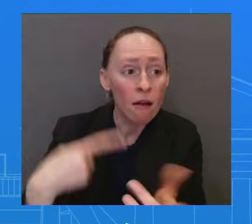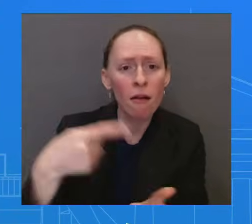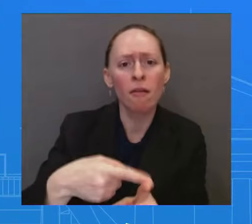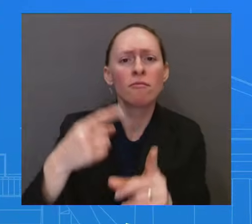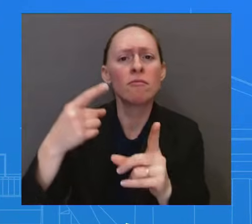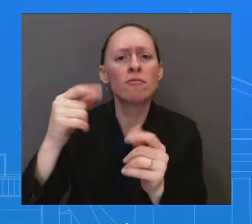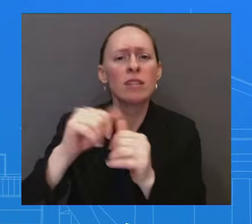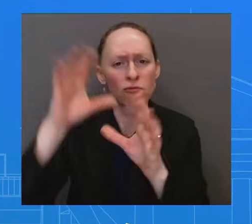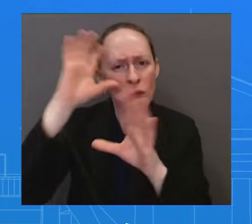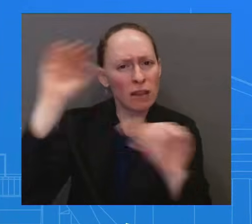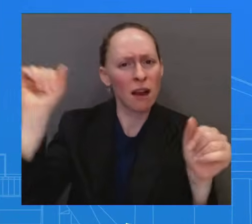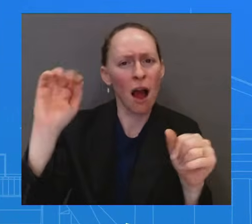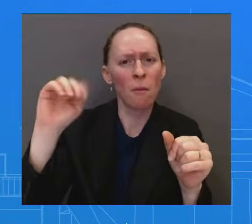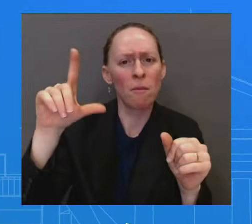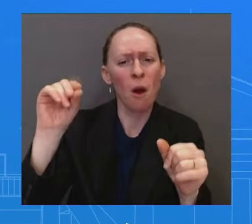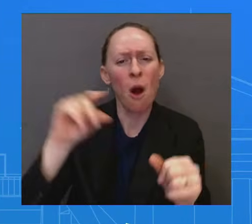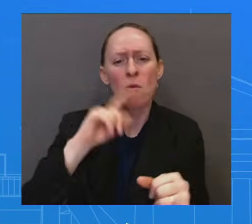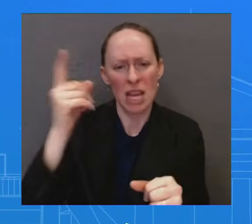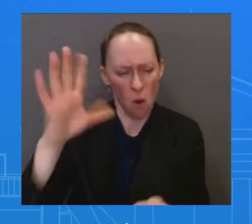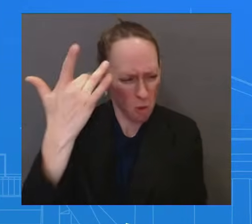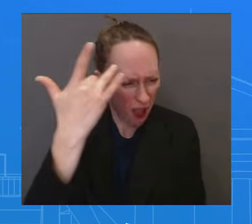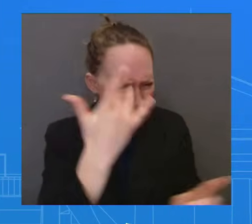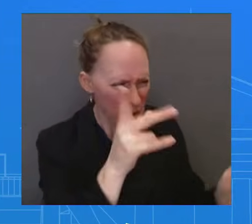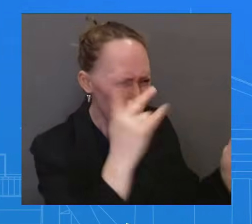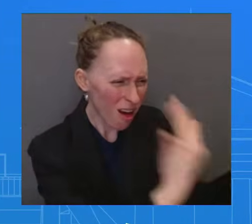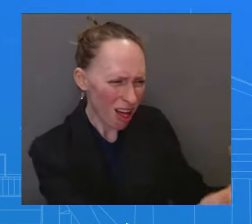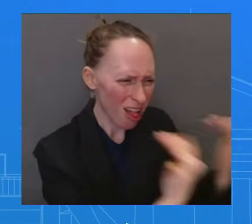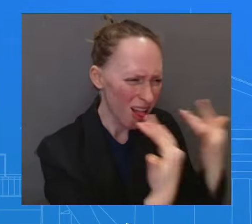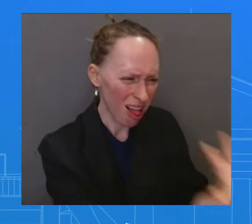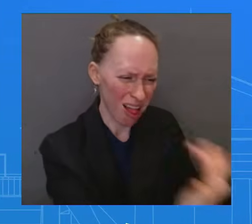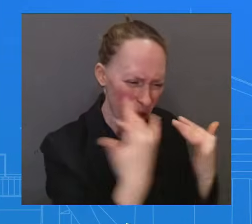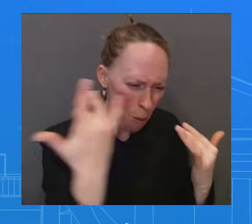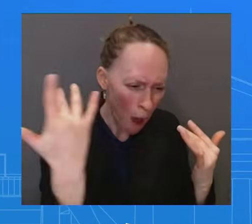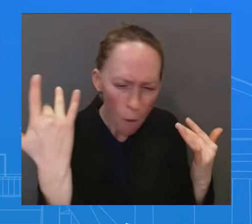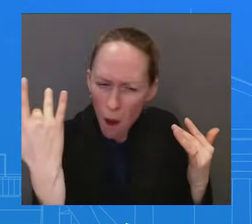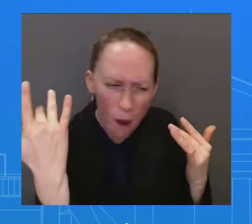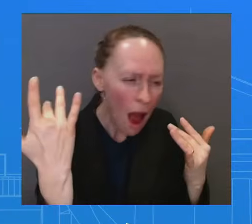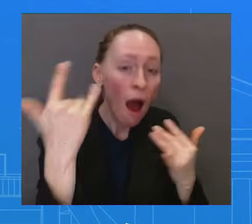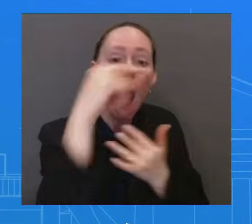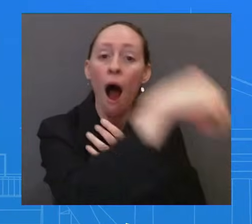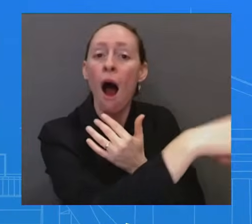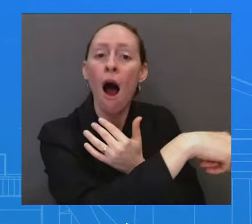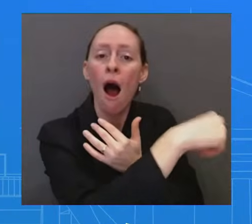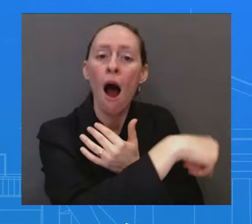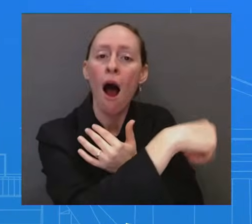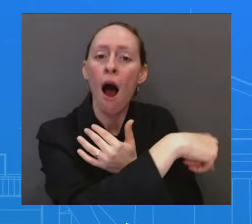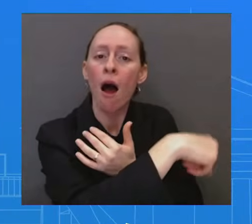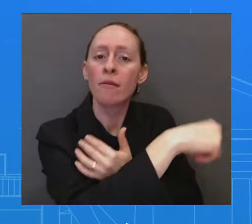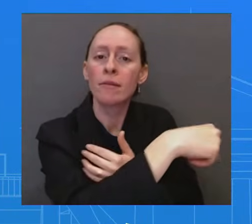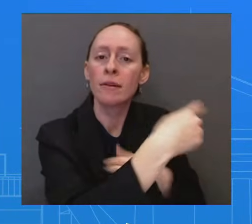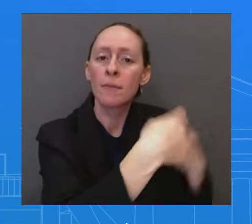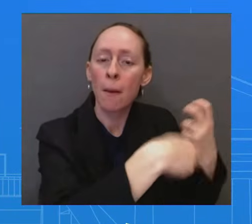More people are on the move in this hemisphere than -- that has been the case since World War Two. There's a lot of factors. And part of that is, of course,